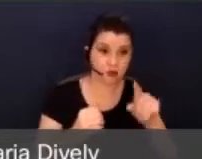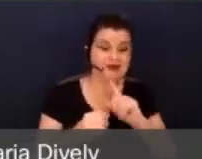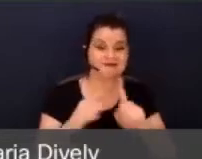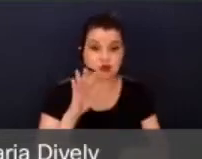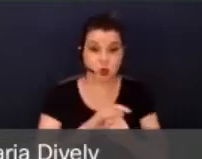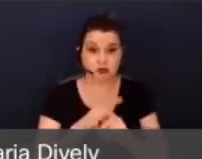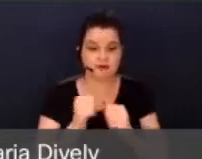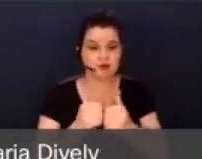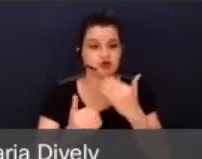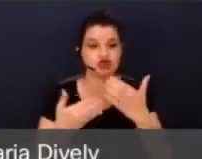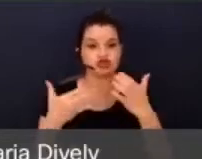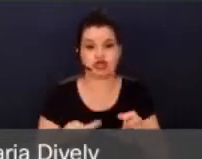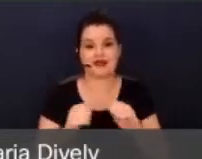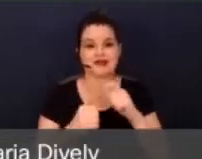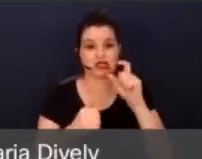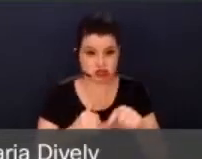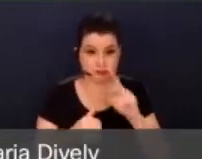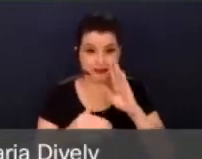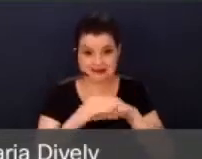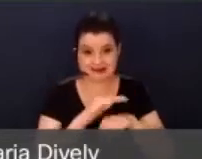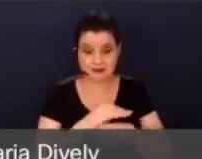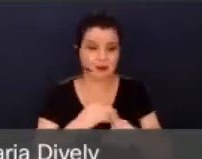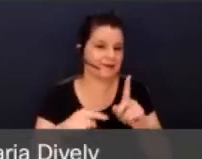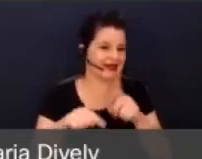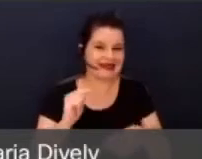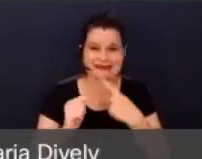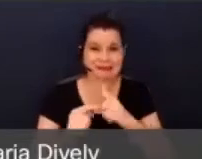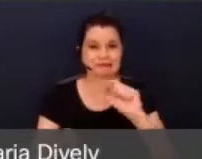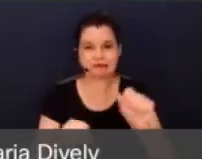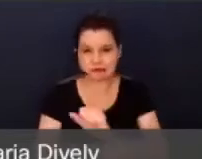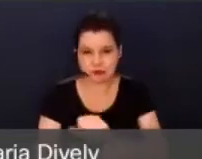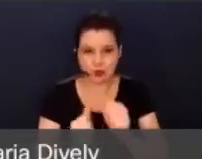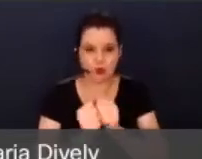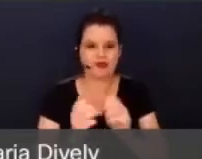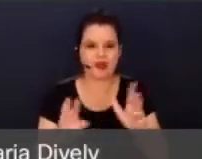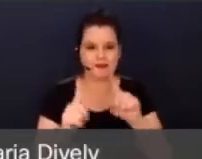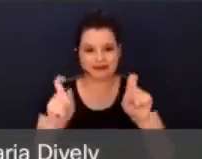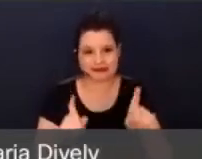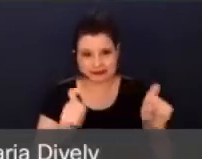there's a good chance that it should be accessible. But I can't say for sure without it being tested.